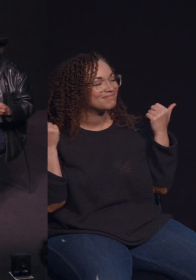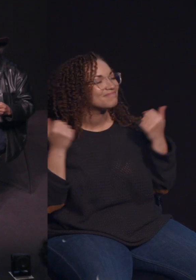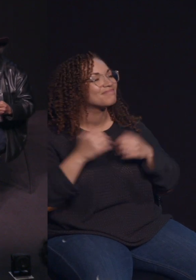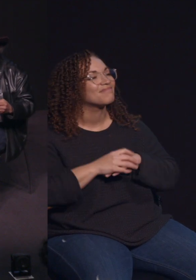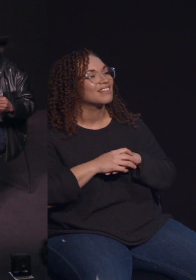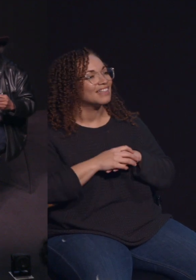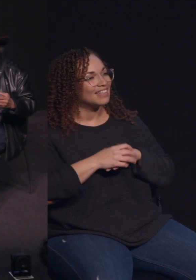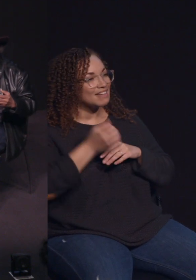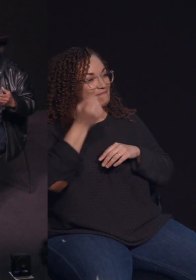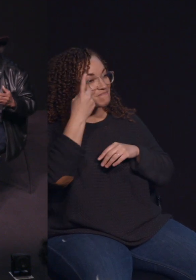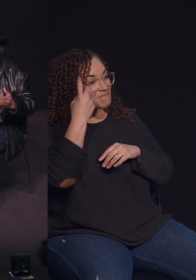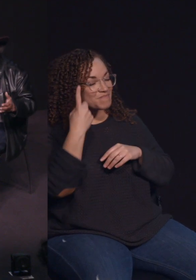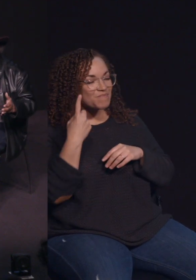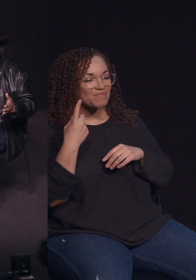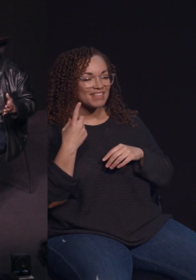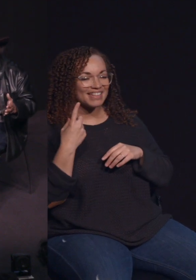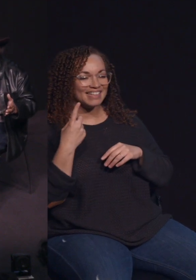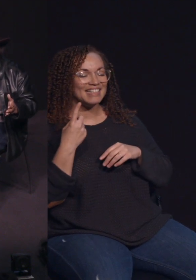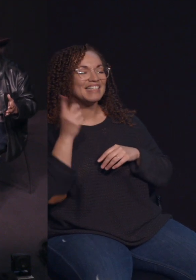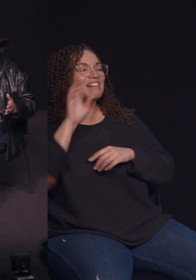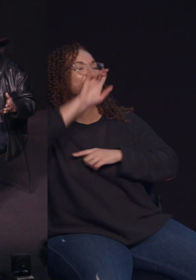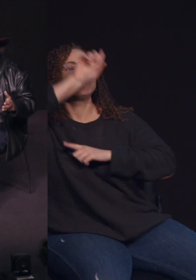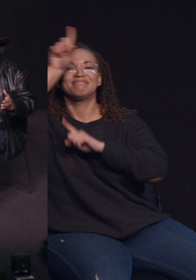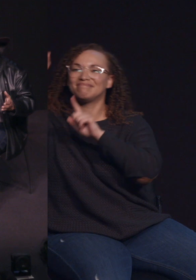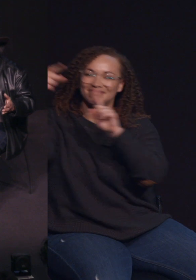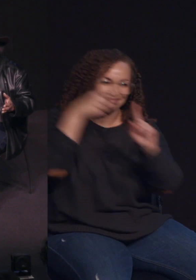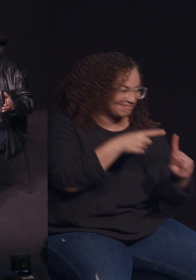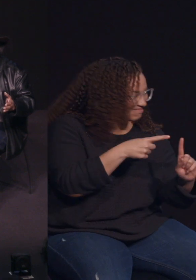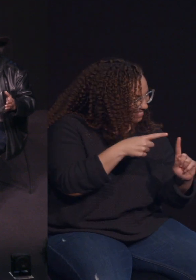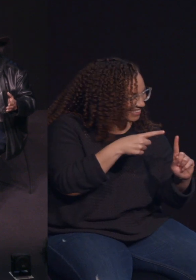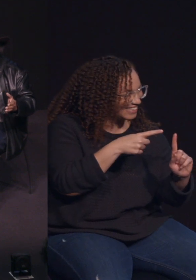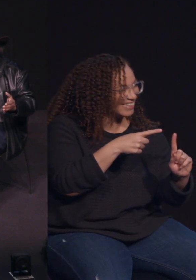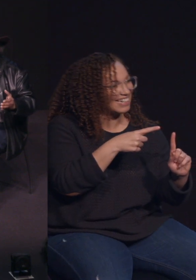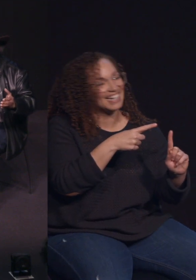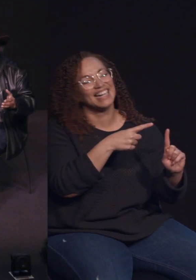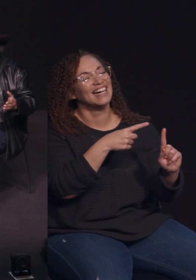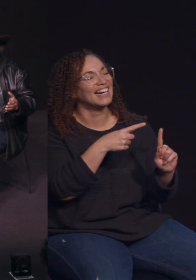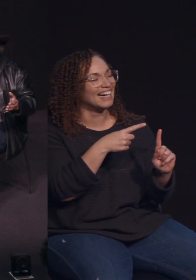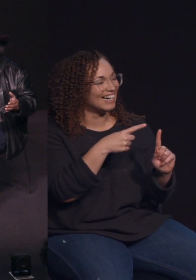too, is that my parents told me--my parents told me when